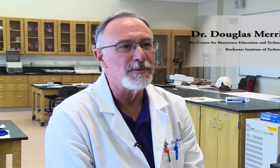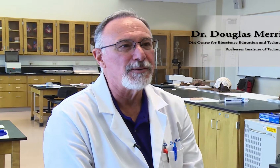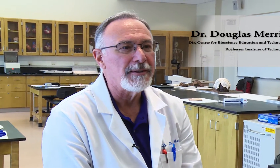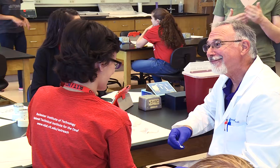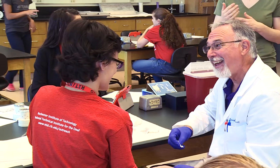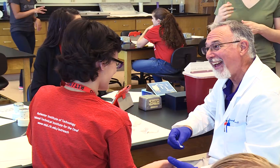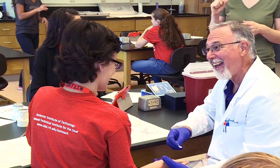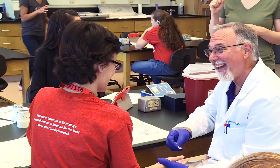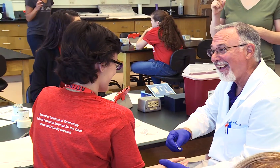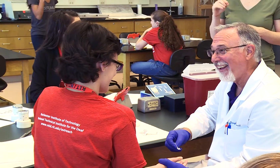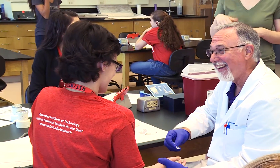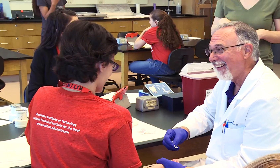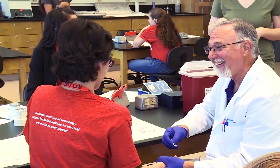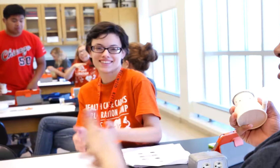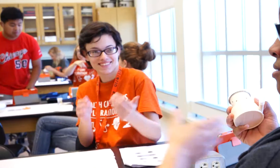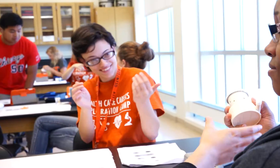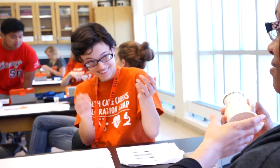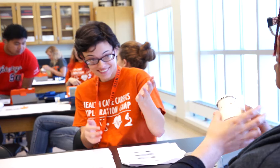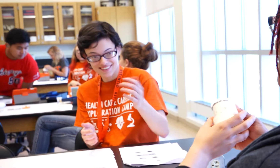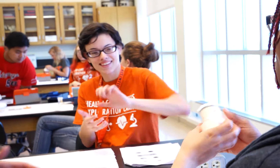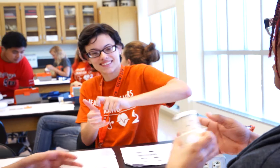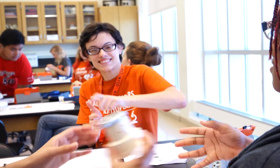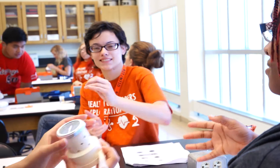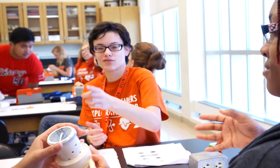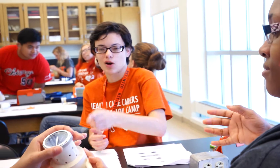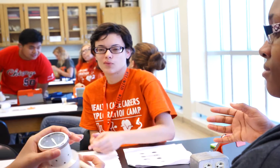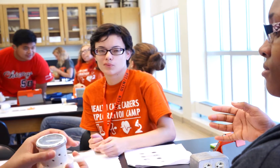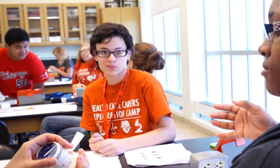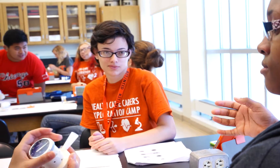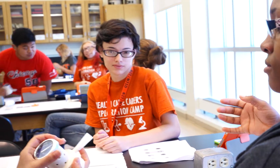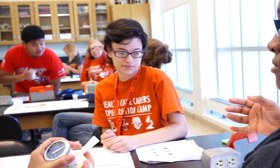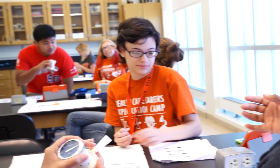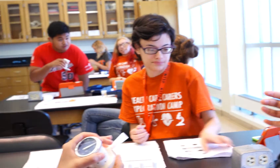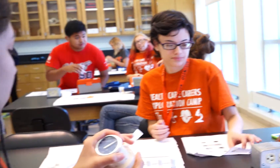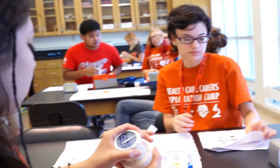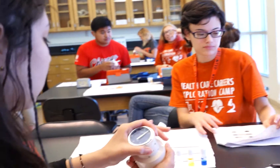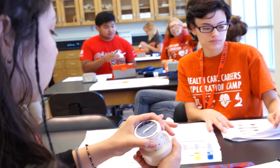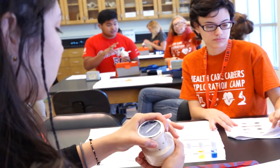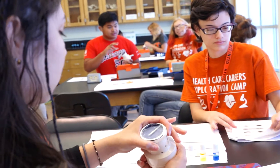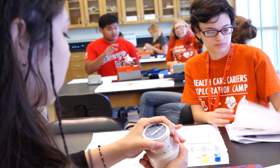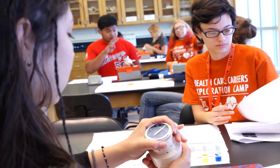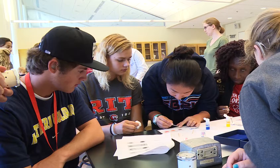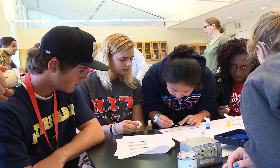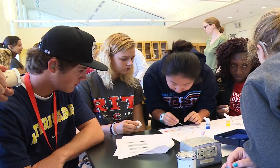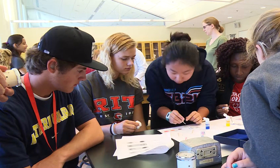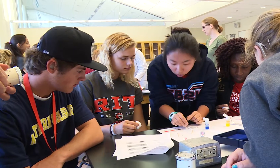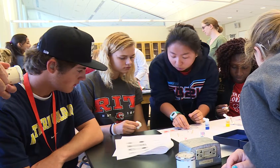to, um, see that level of interest and that level of participation. They did everything that I asked them to do,